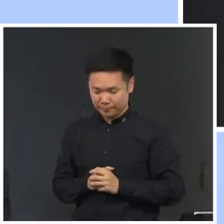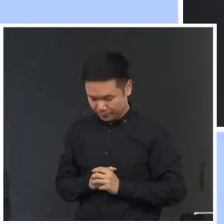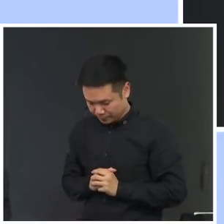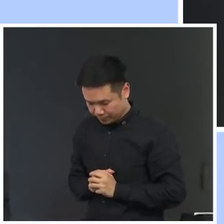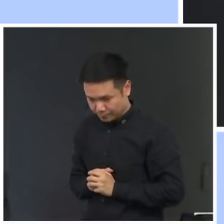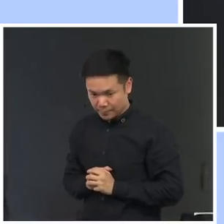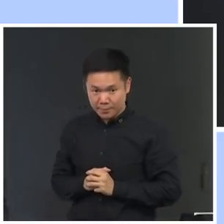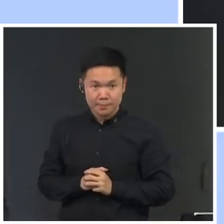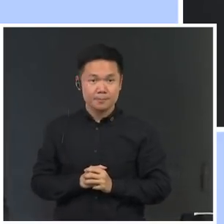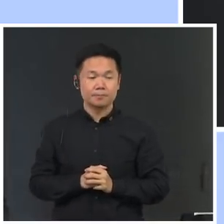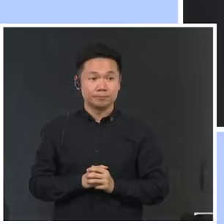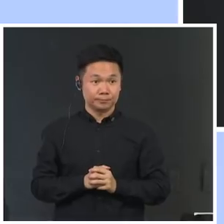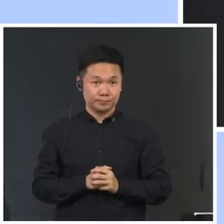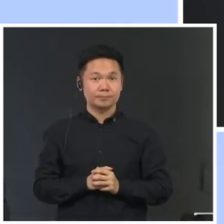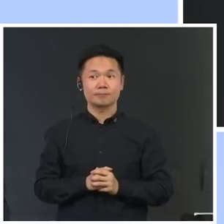is sign language and communication.